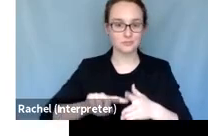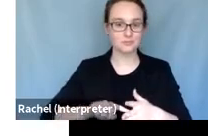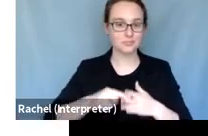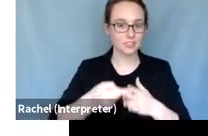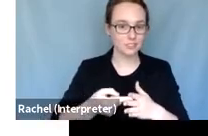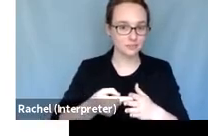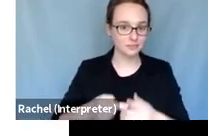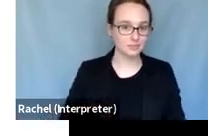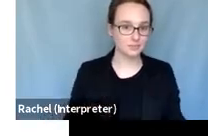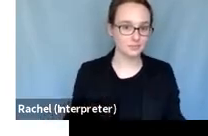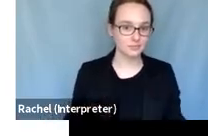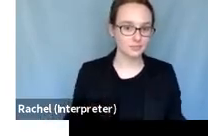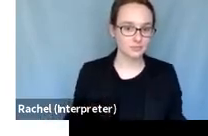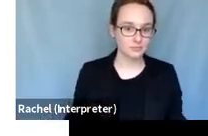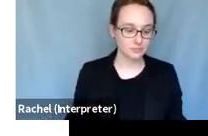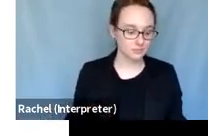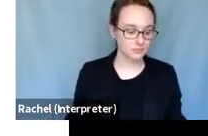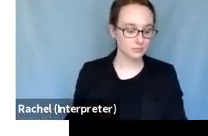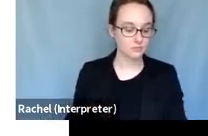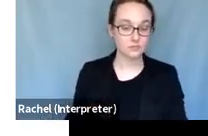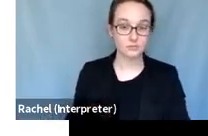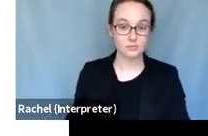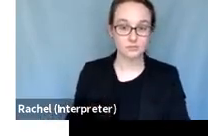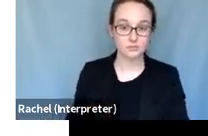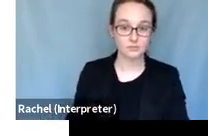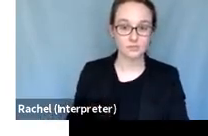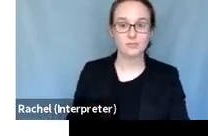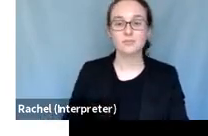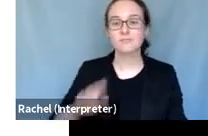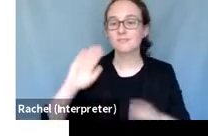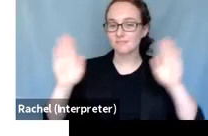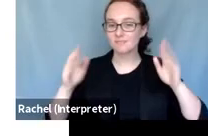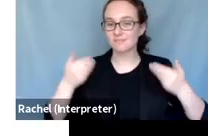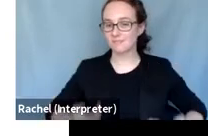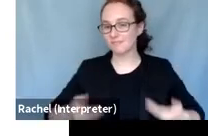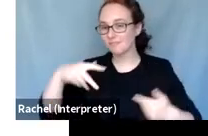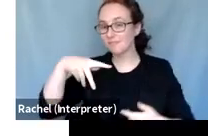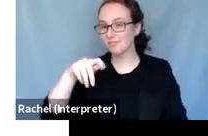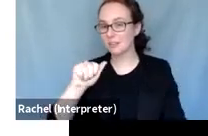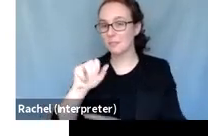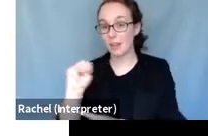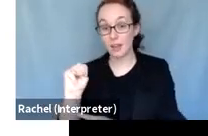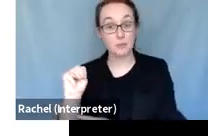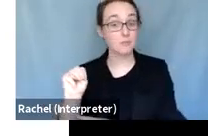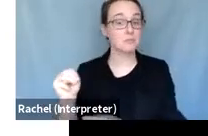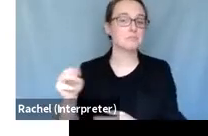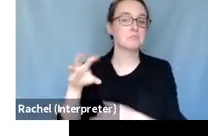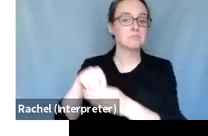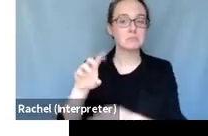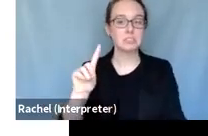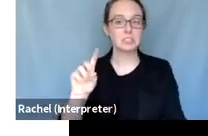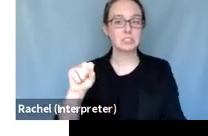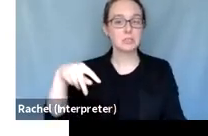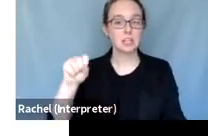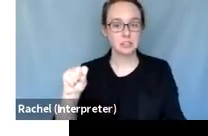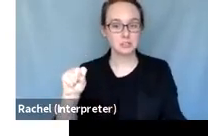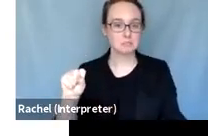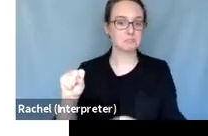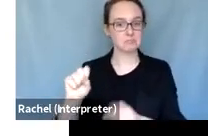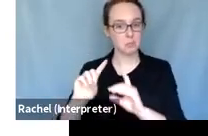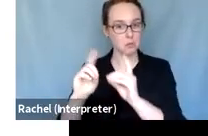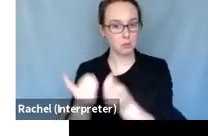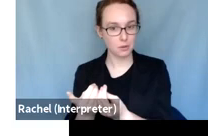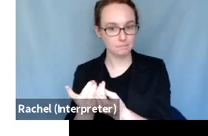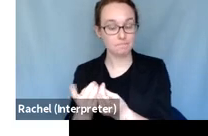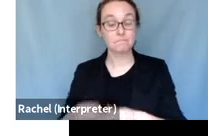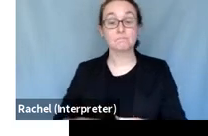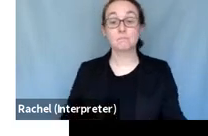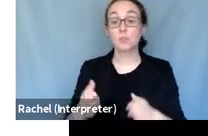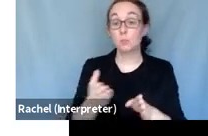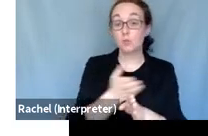Pam Tibbet: Hi everyone, it's Pam from the DSP&S program before we begin today's presentation, I'm going to quickly review the workshop participation guidelines.